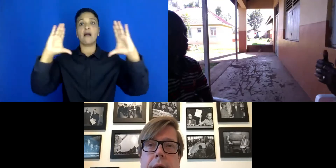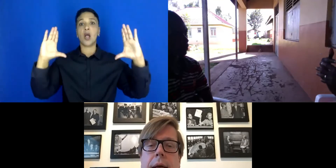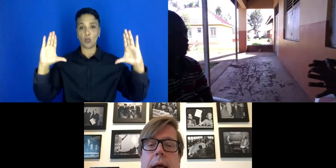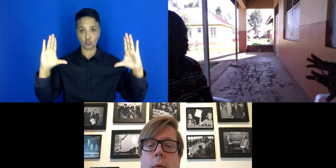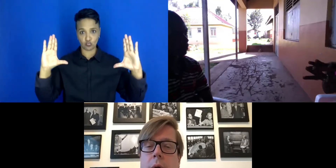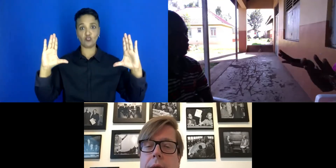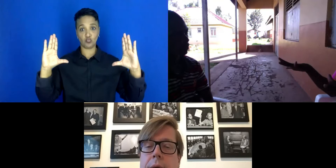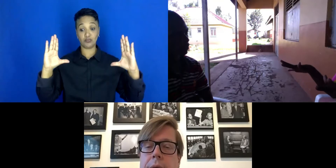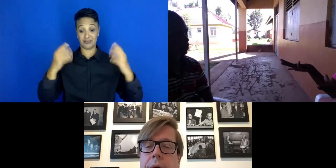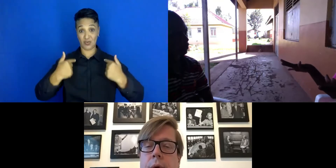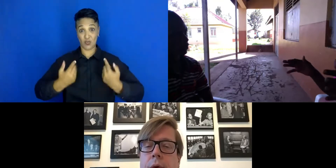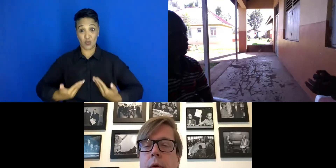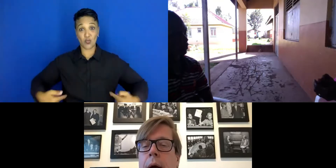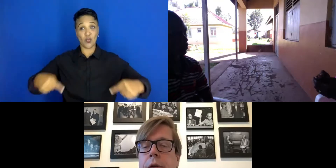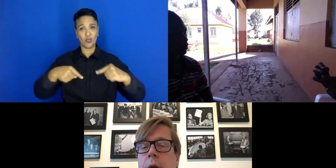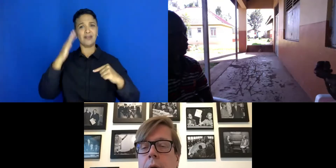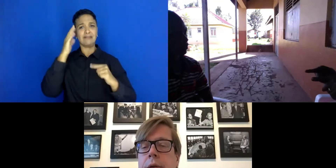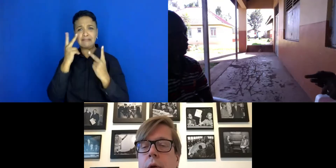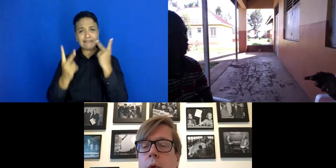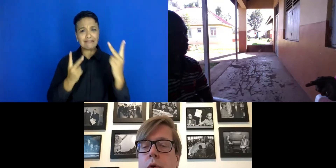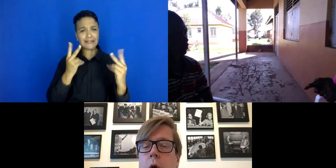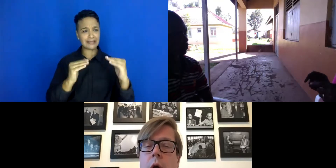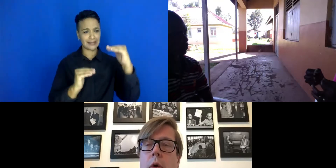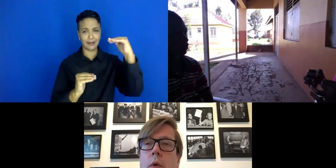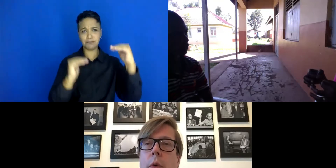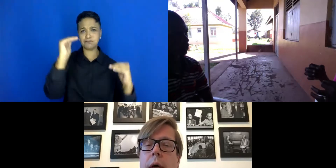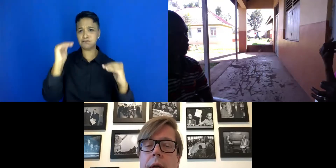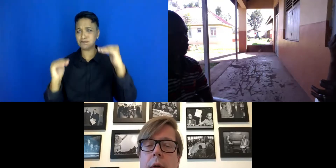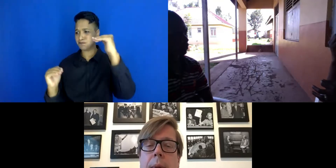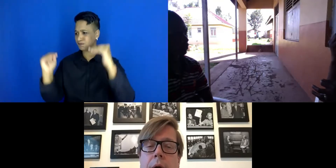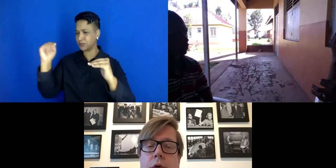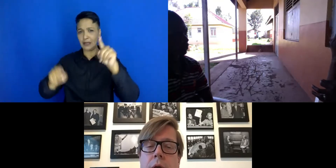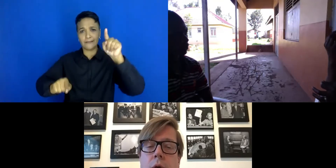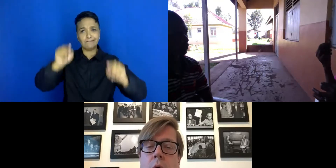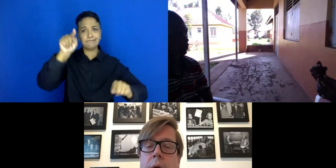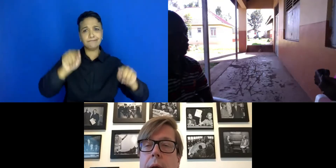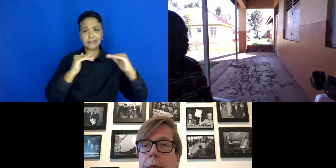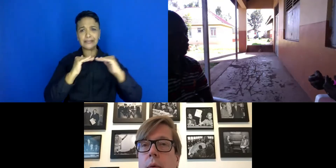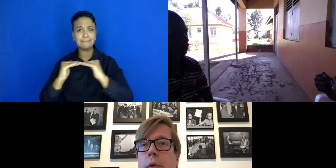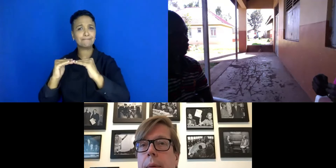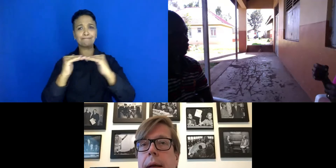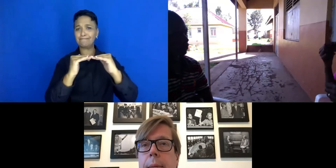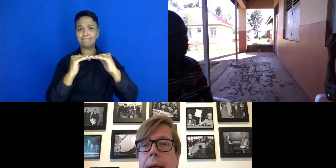inequalities and further marginalized those who were in the margins already before the pandemic